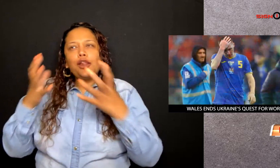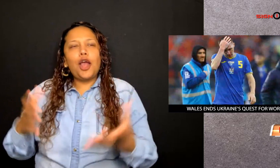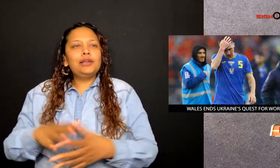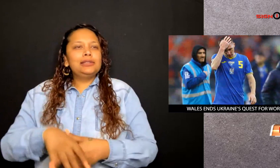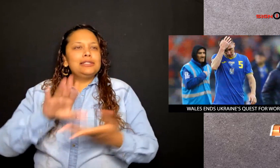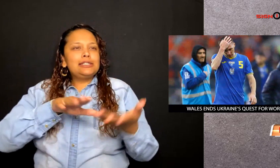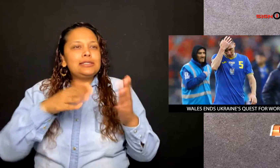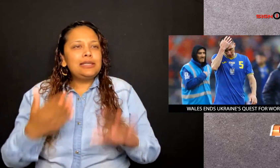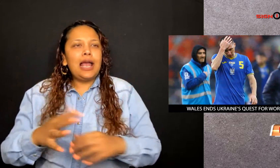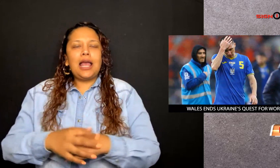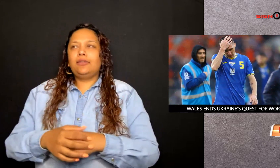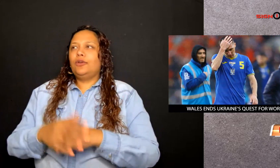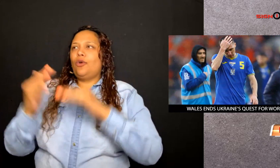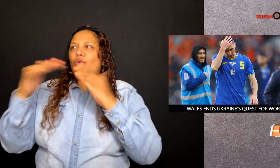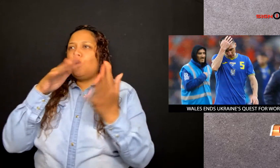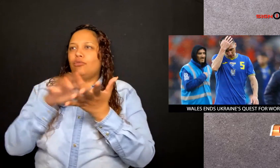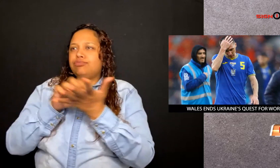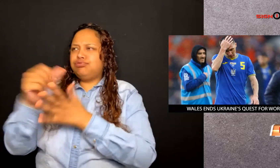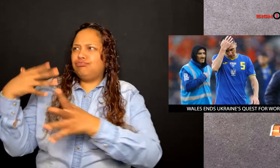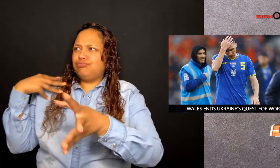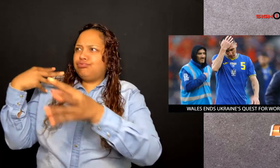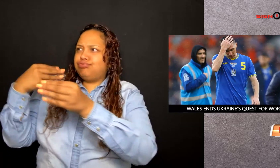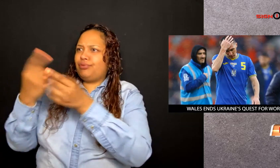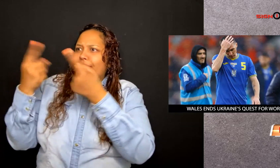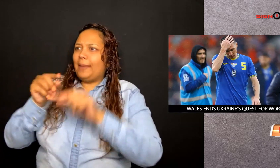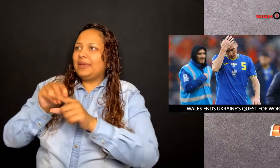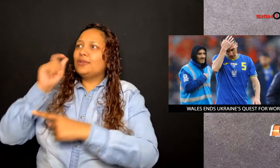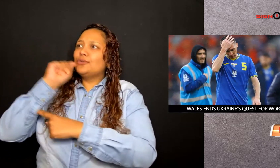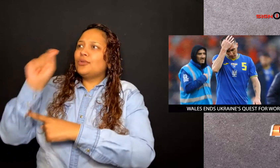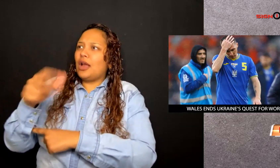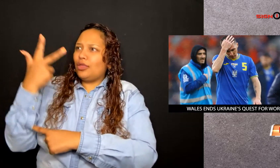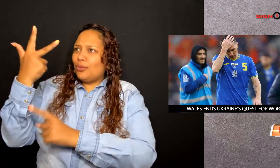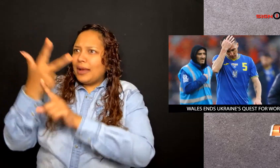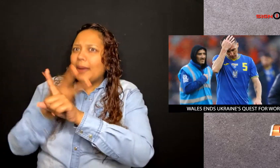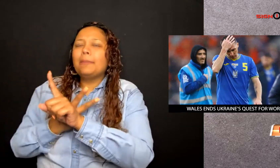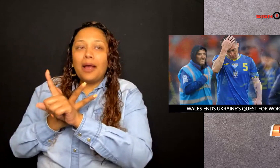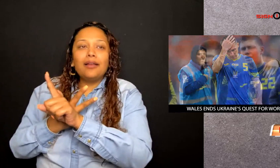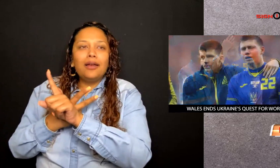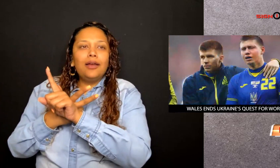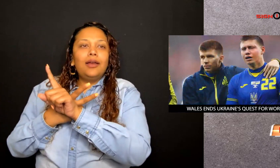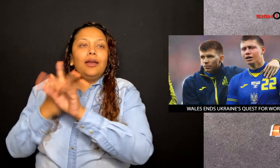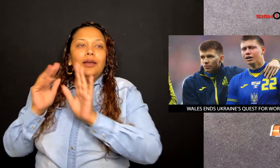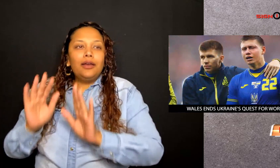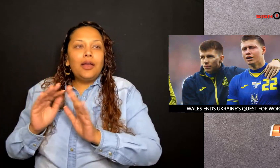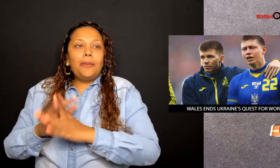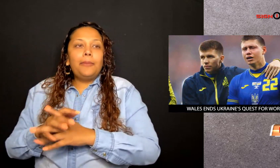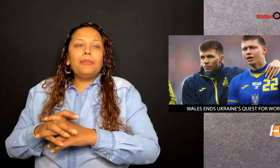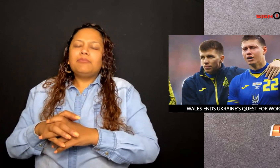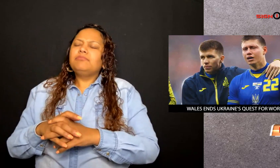was an inspiration for Ukraine which has endured death and destruction for the past three months